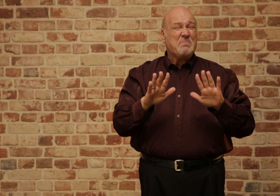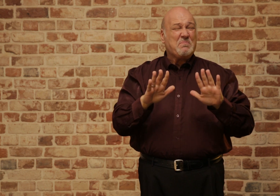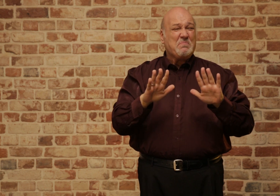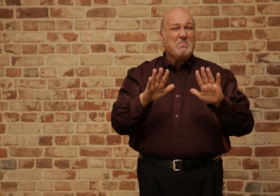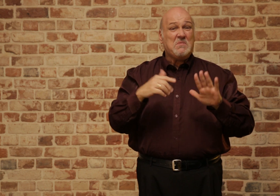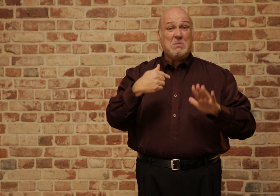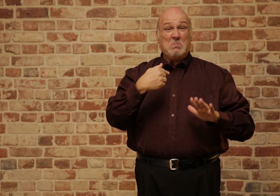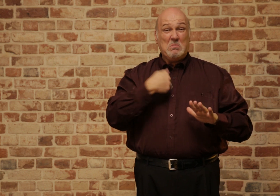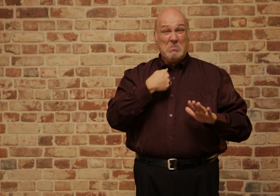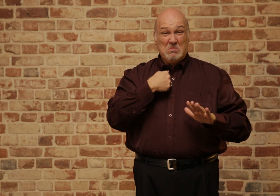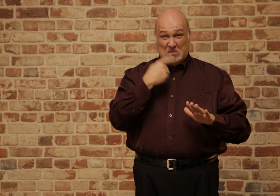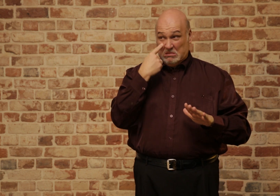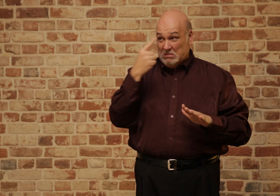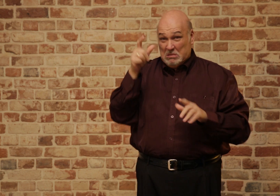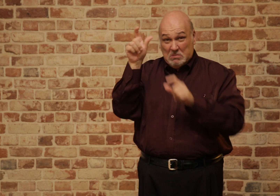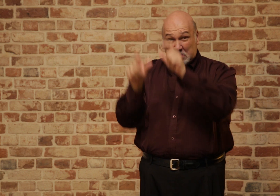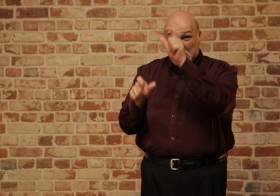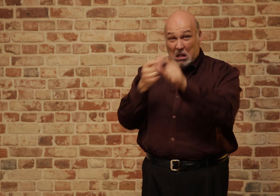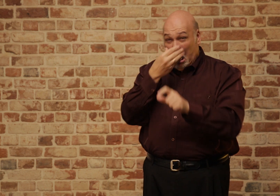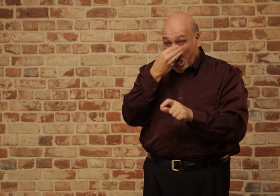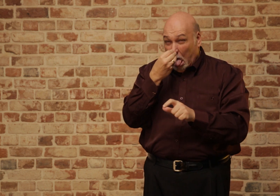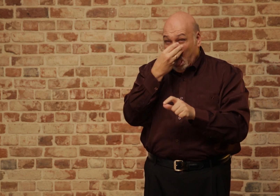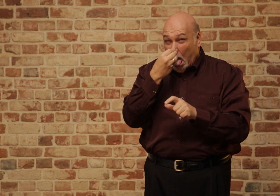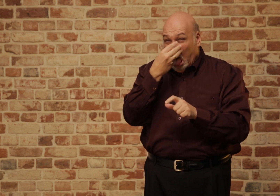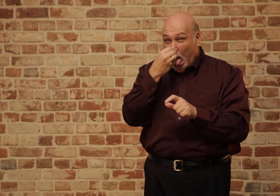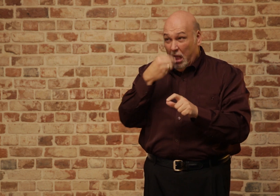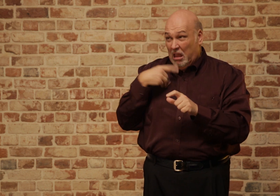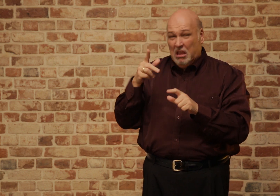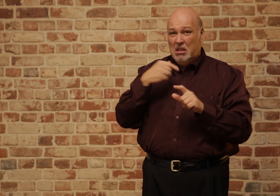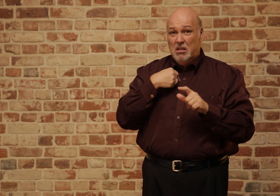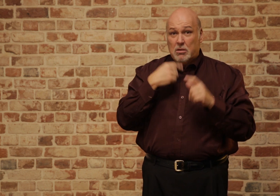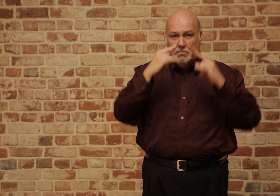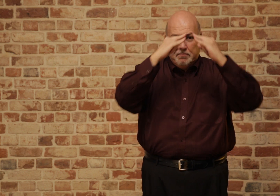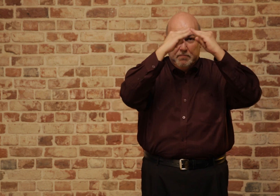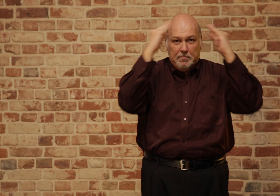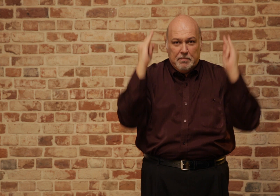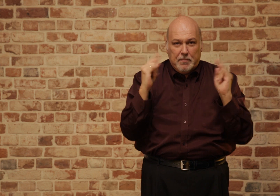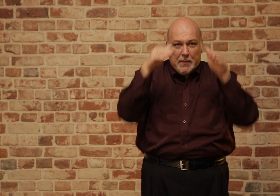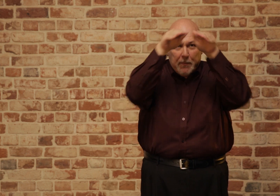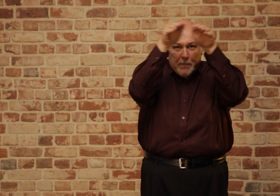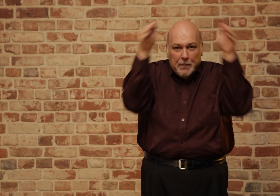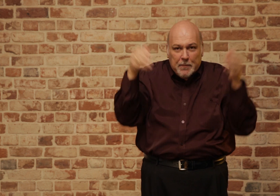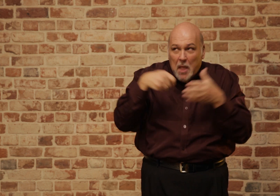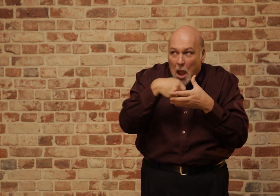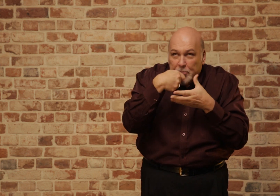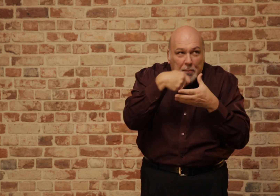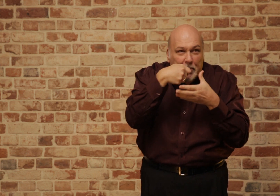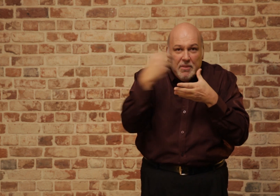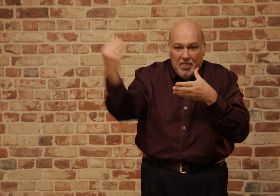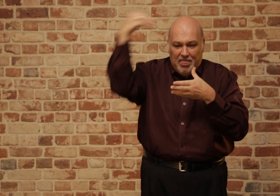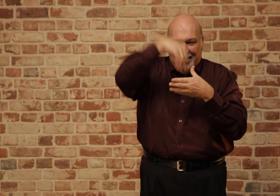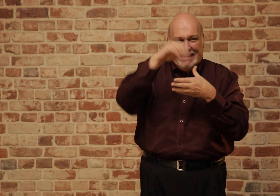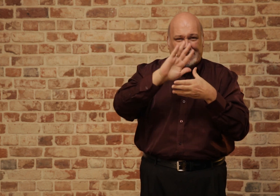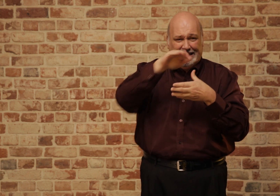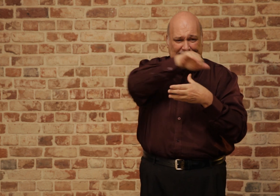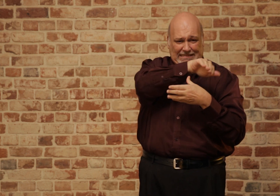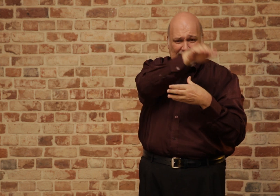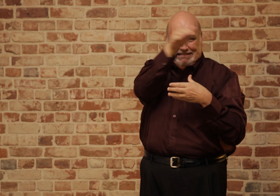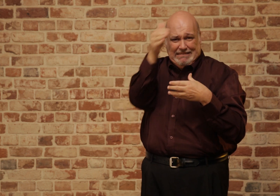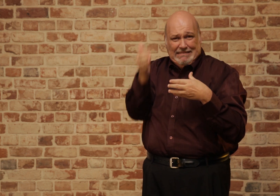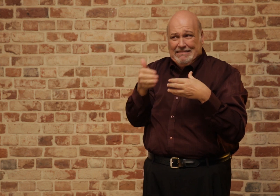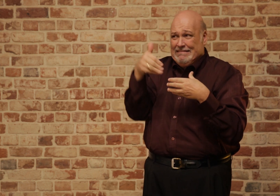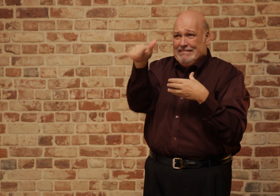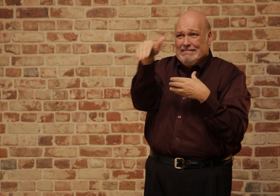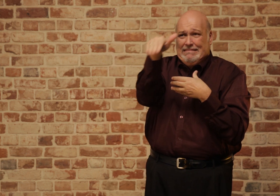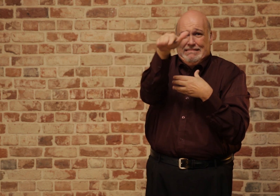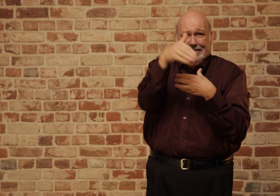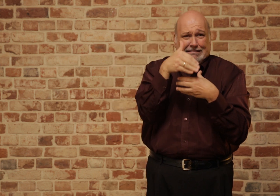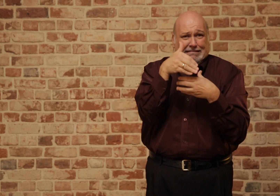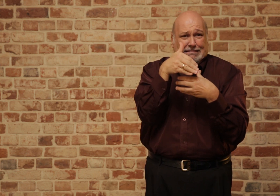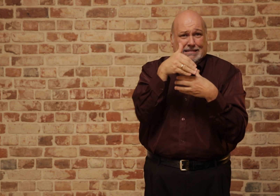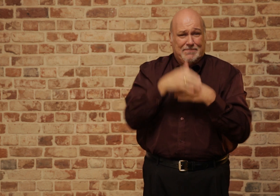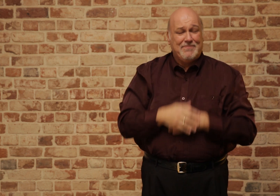I would eat under a covered tent to protect my meals from smelly socks being thrown my way!